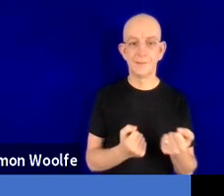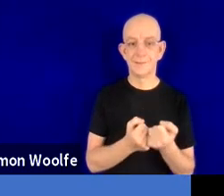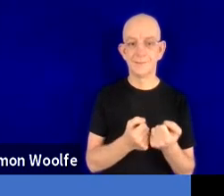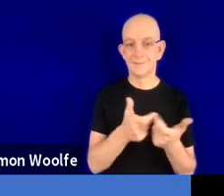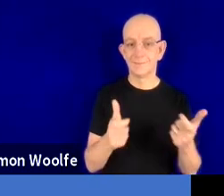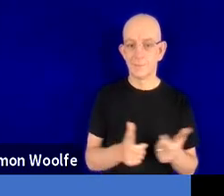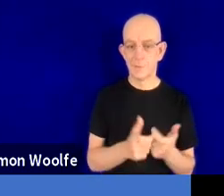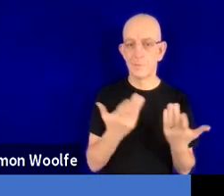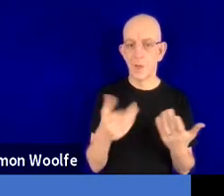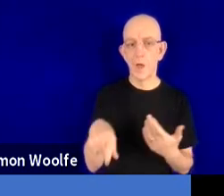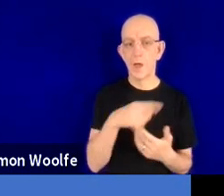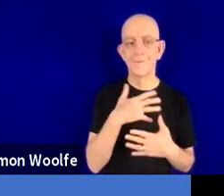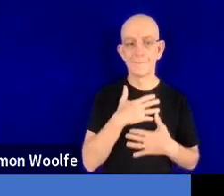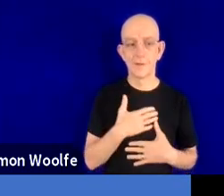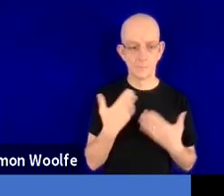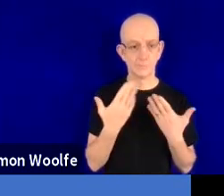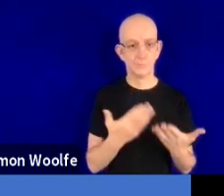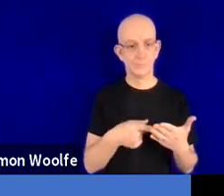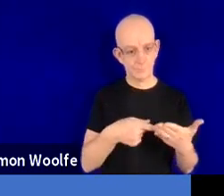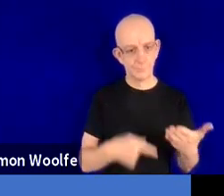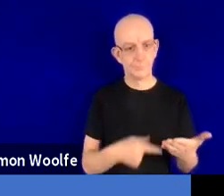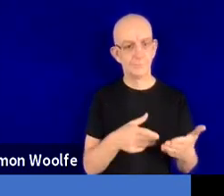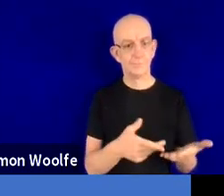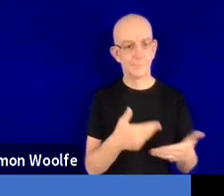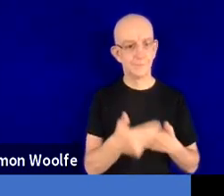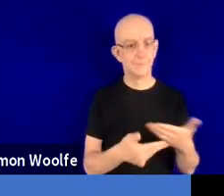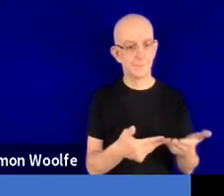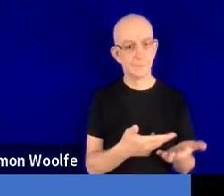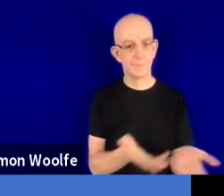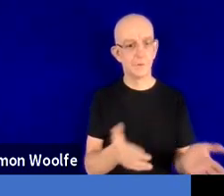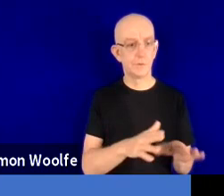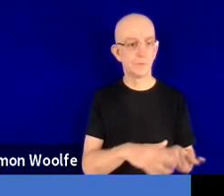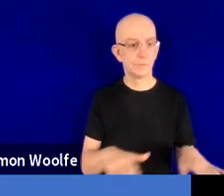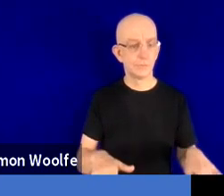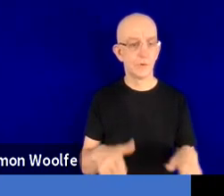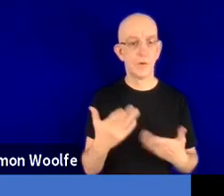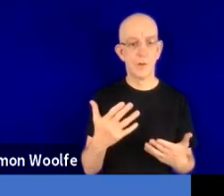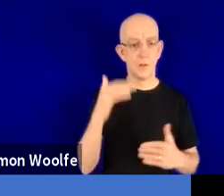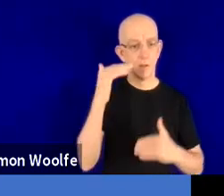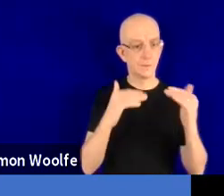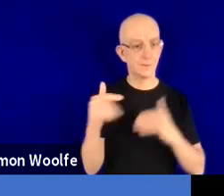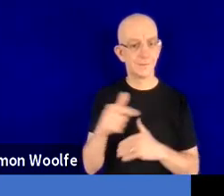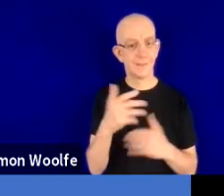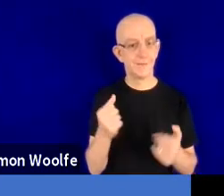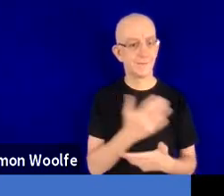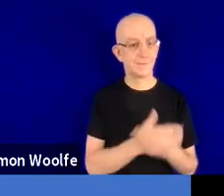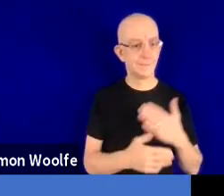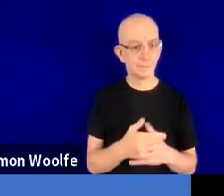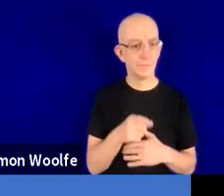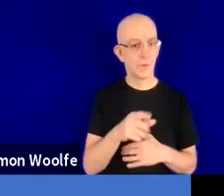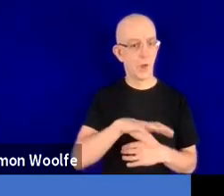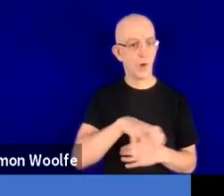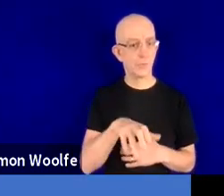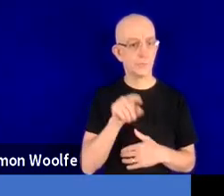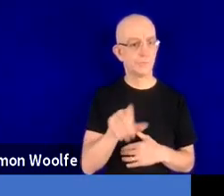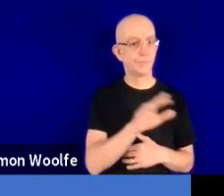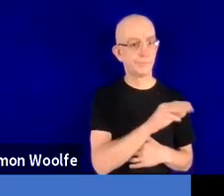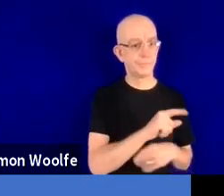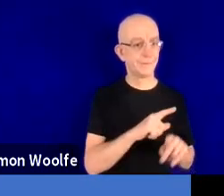And all stakeholders that we are today in this webinar, we need to analyze the situation and say, okay, what is the next step for my country?